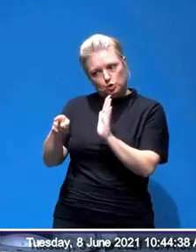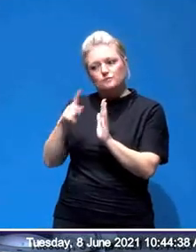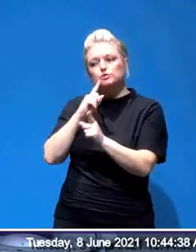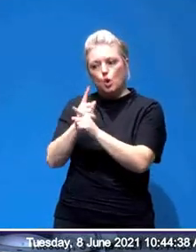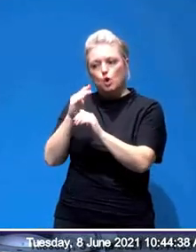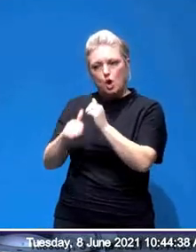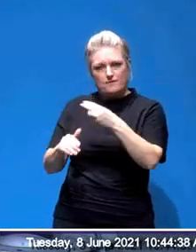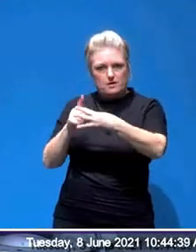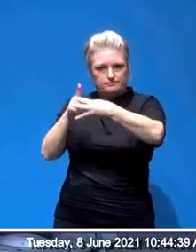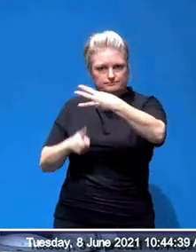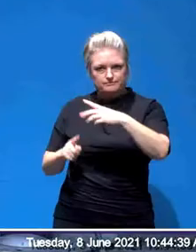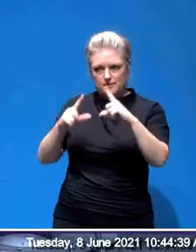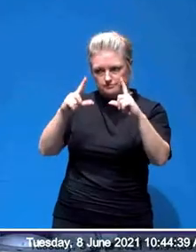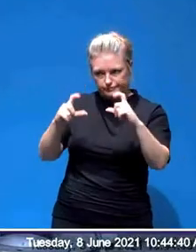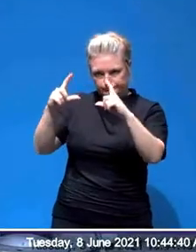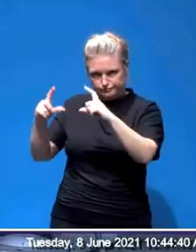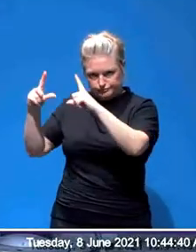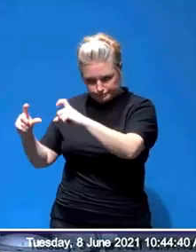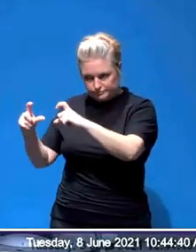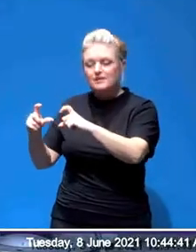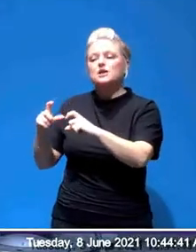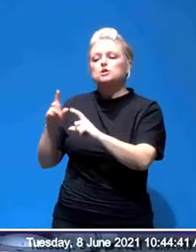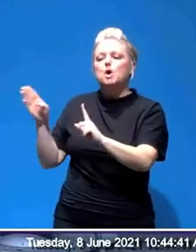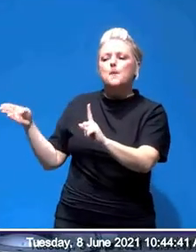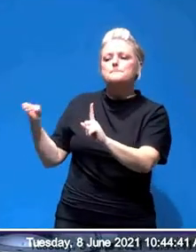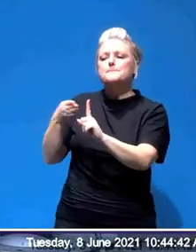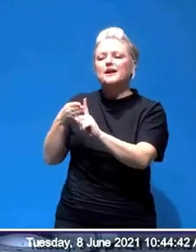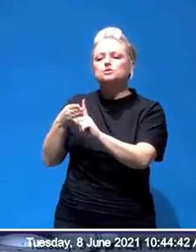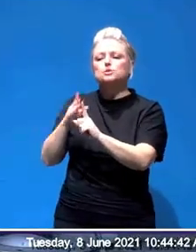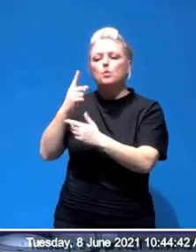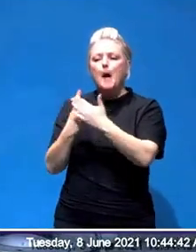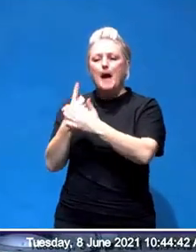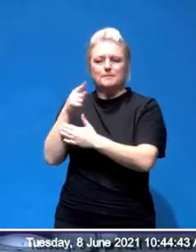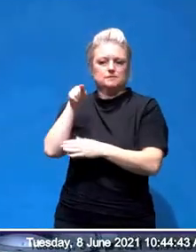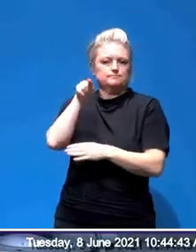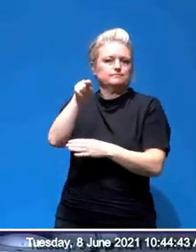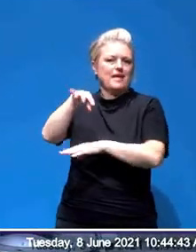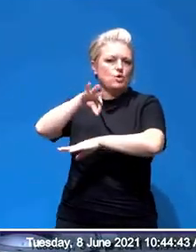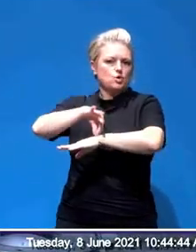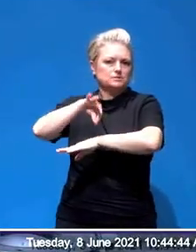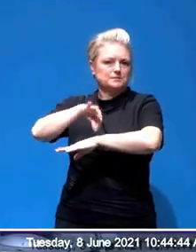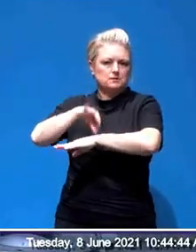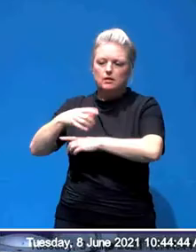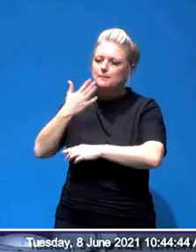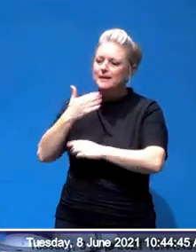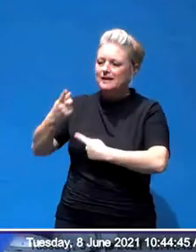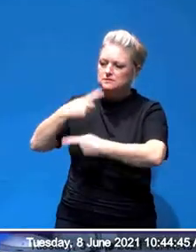Can I take you back to what happened when you arrived at the hospital? This is paragraph 55.